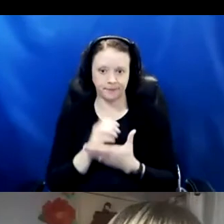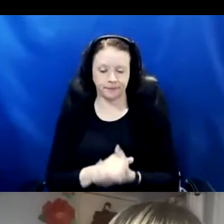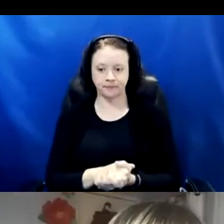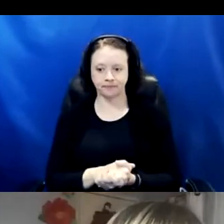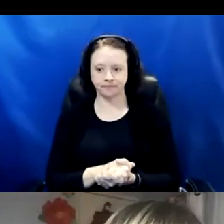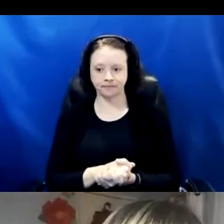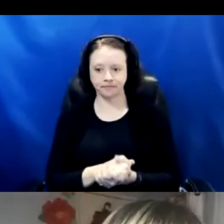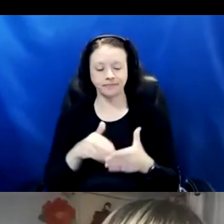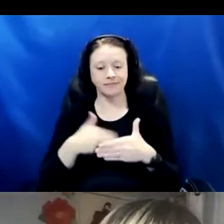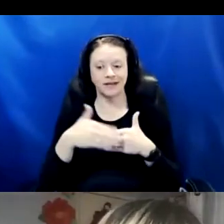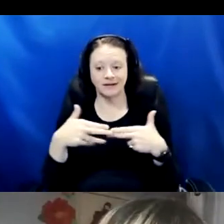Next slide, Claudia.